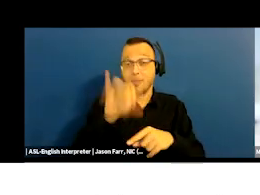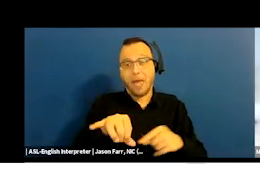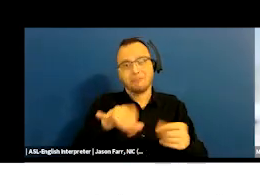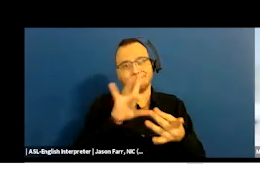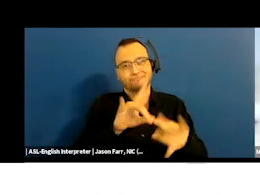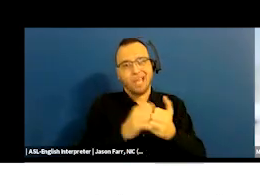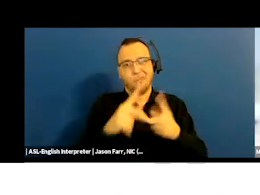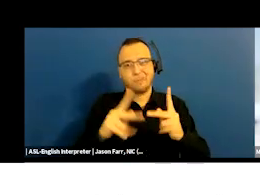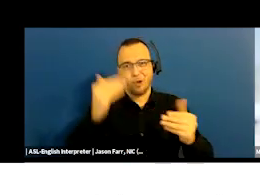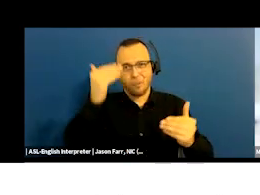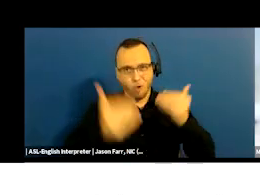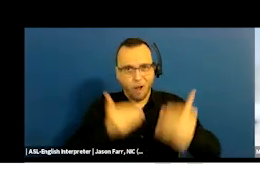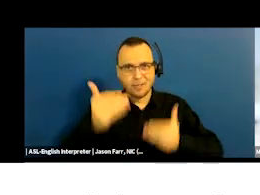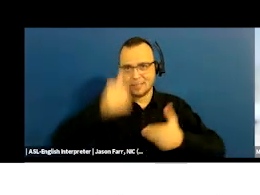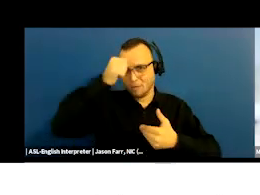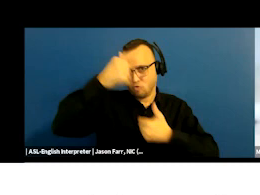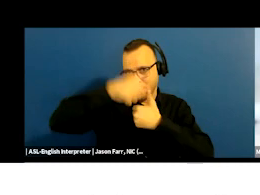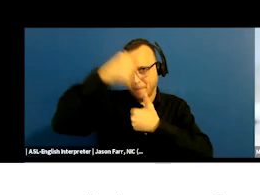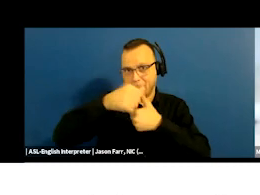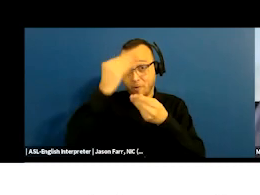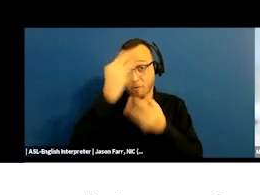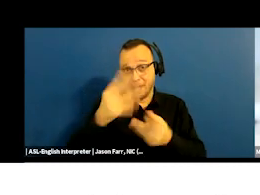So when we talk about trauma in the brain,